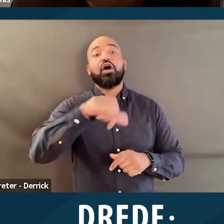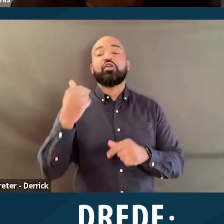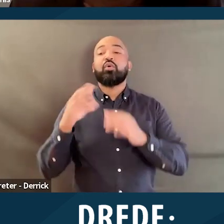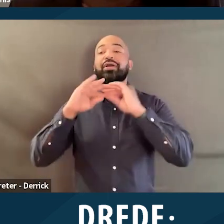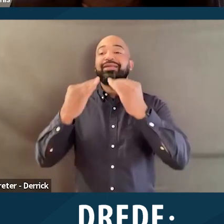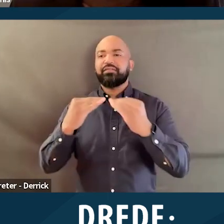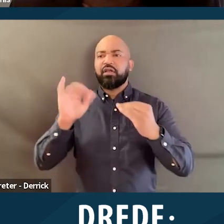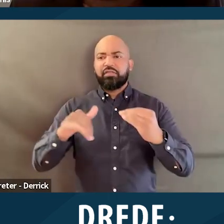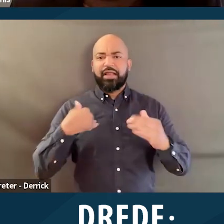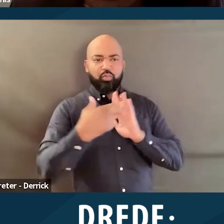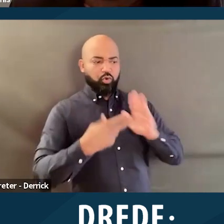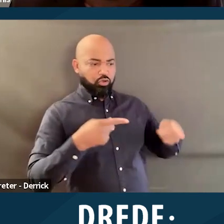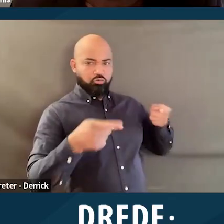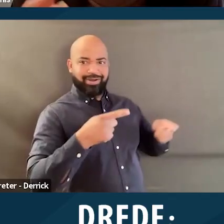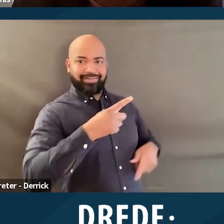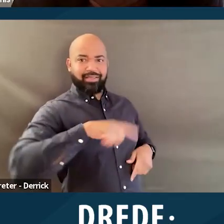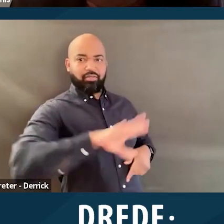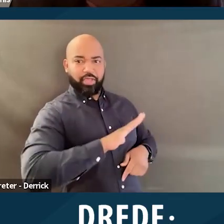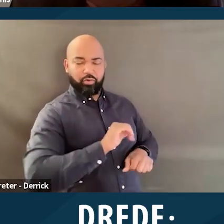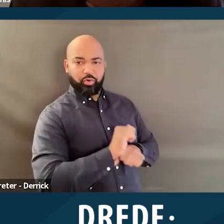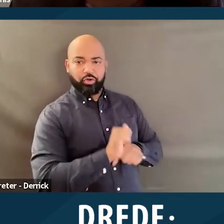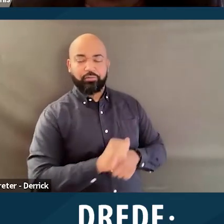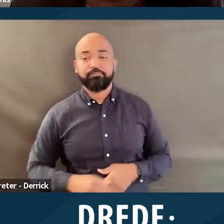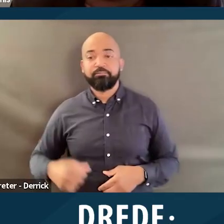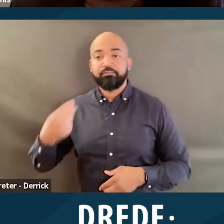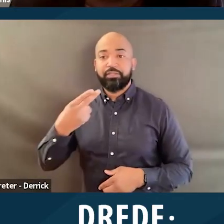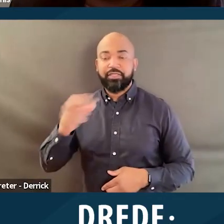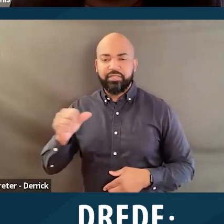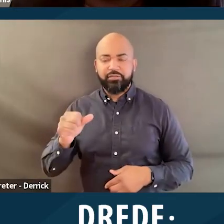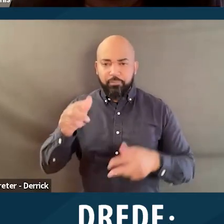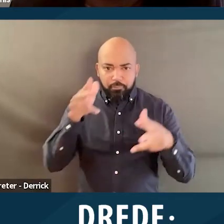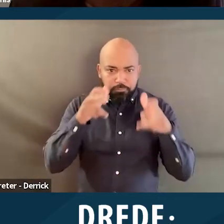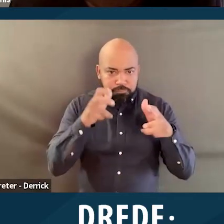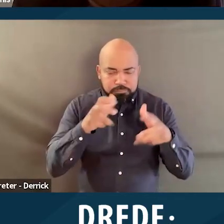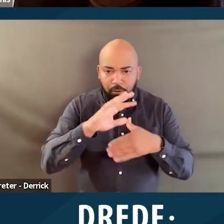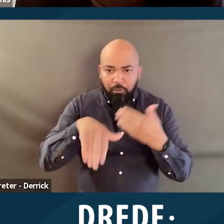but also from the people and entities that are regulated by the rule.